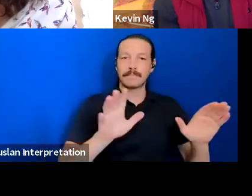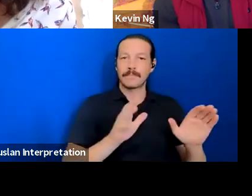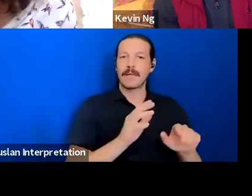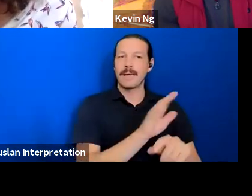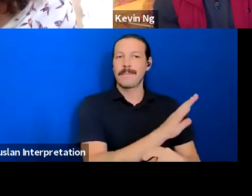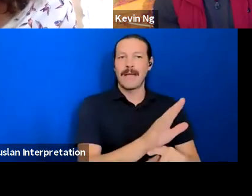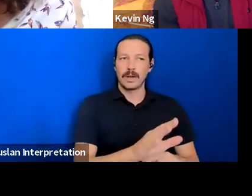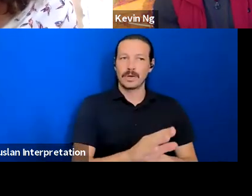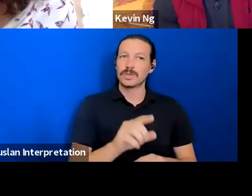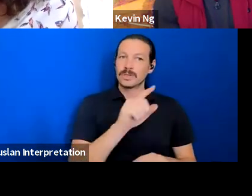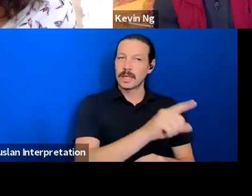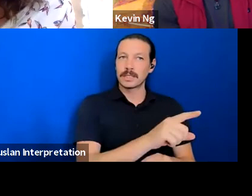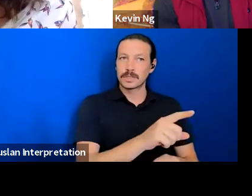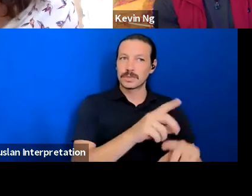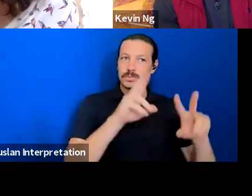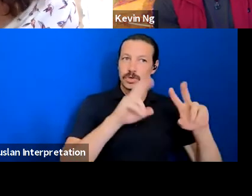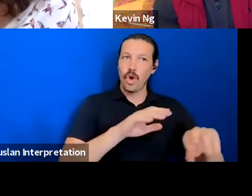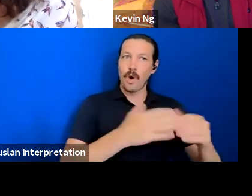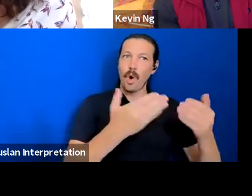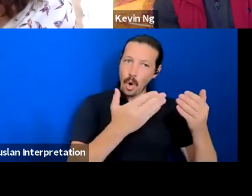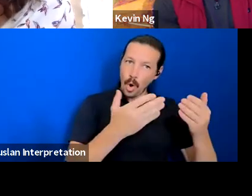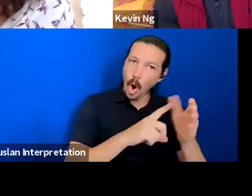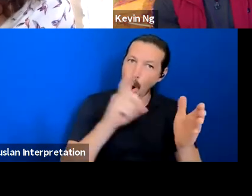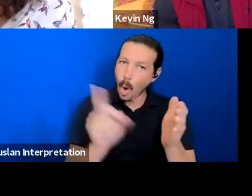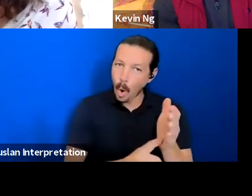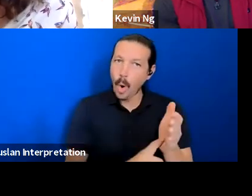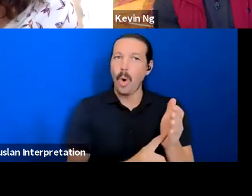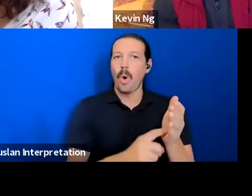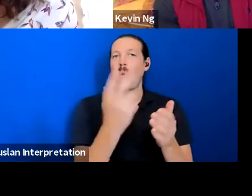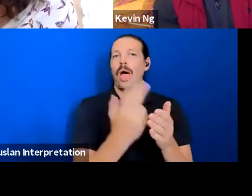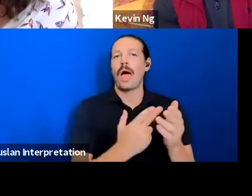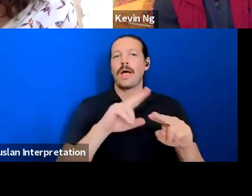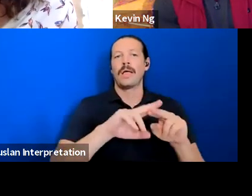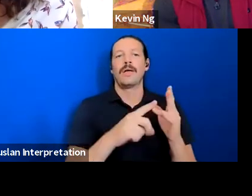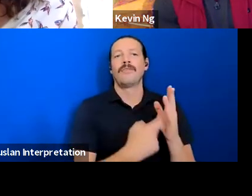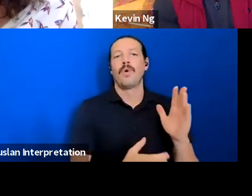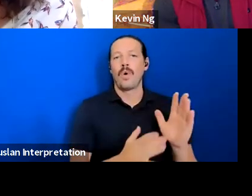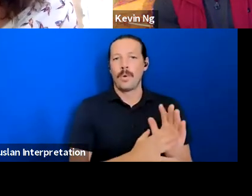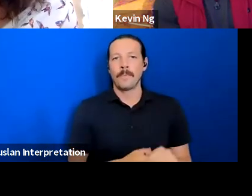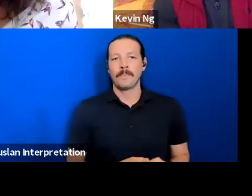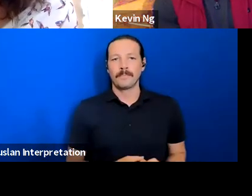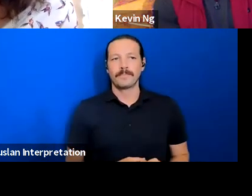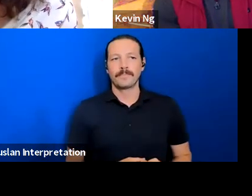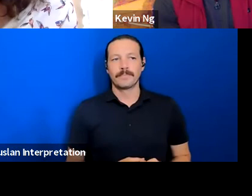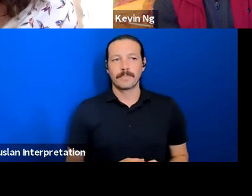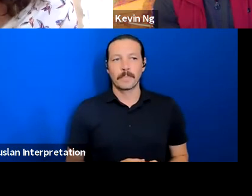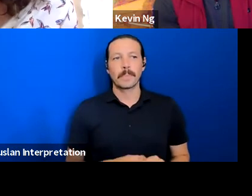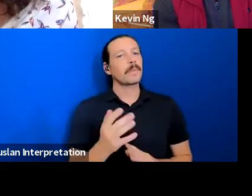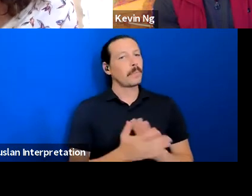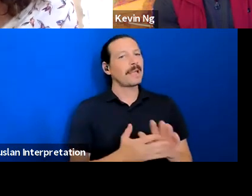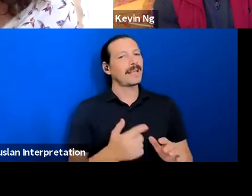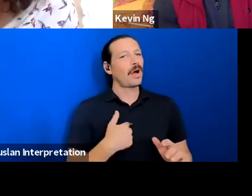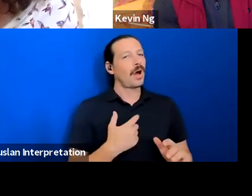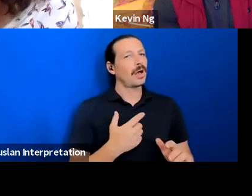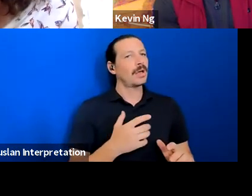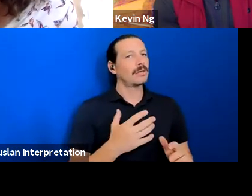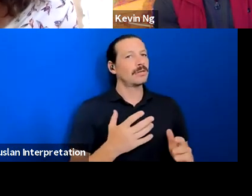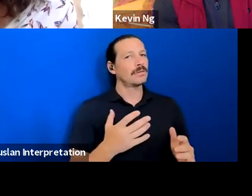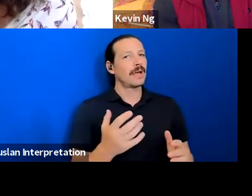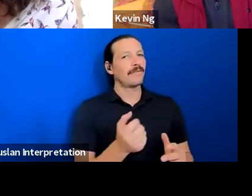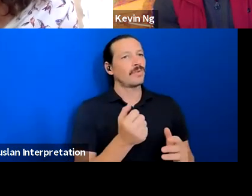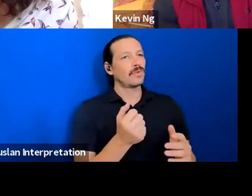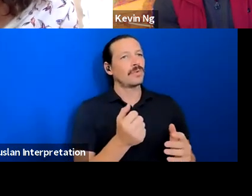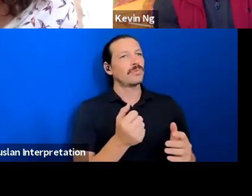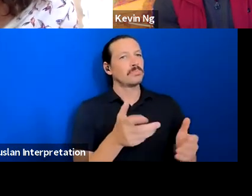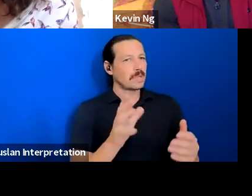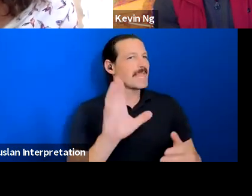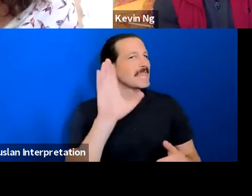so again I needed to listen and often be educated by people that had closer knowledge.